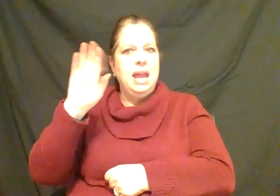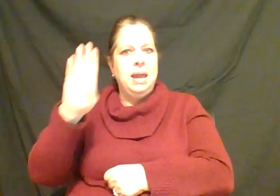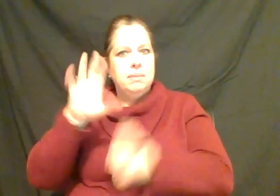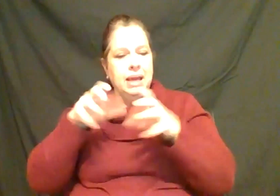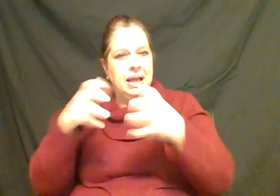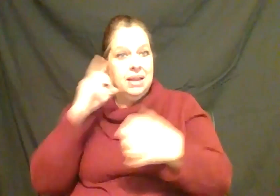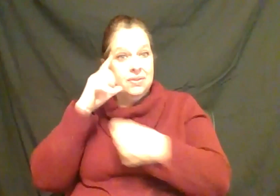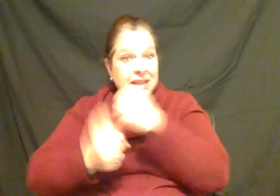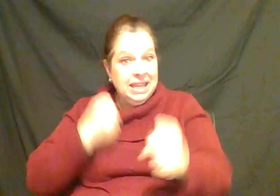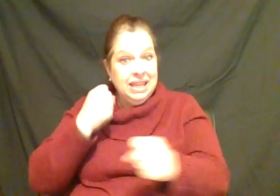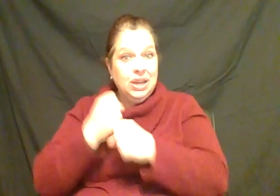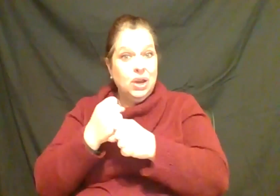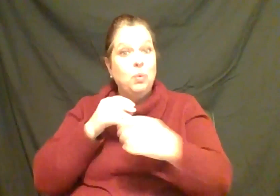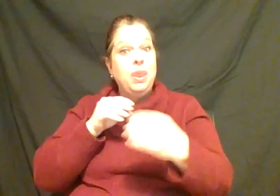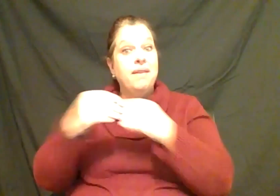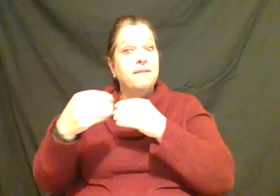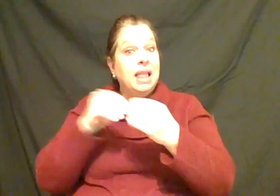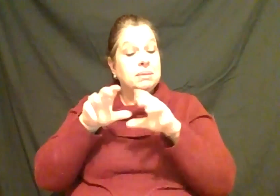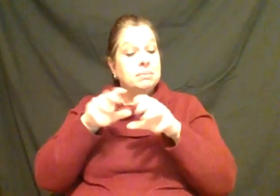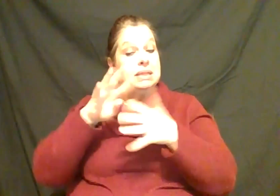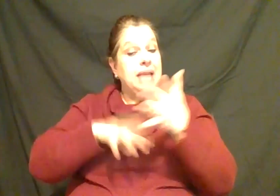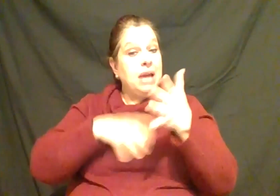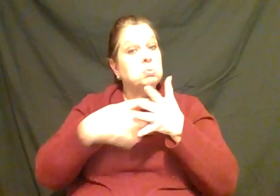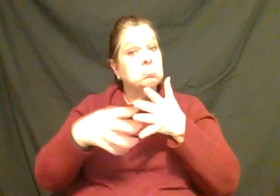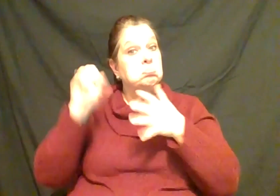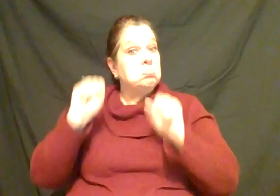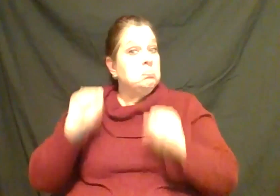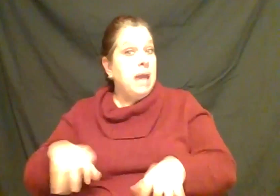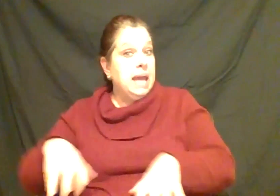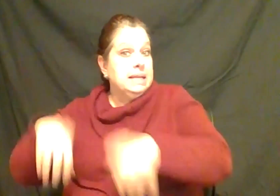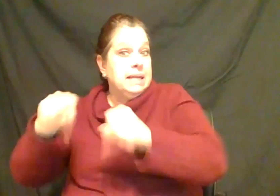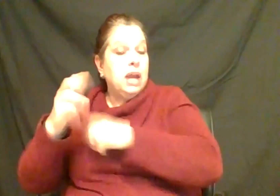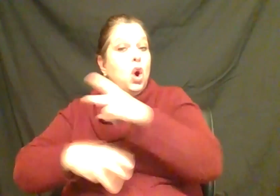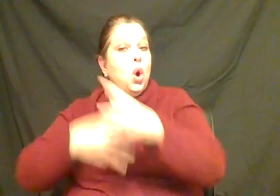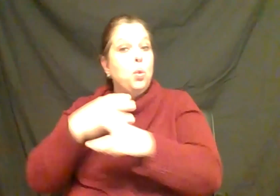under flexible scheduling that student could take a world geography or world history two